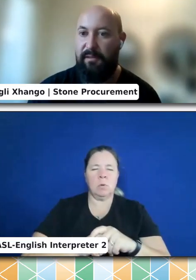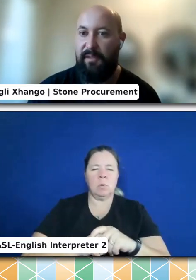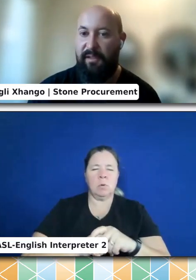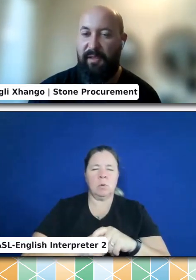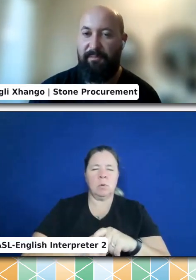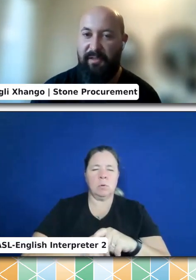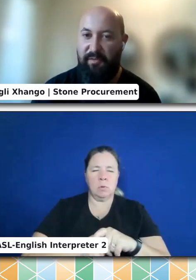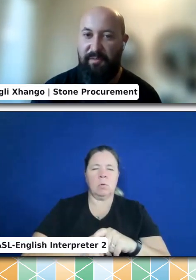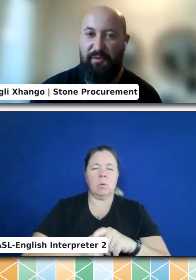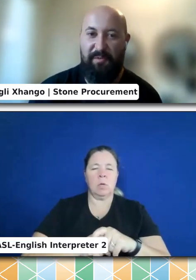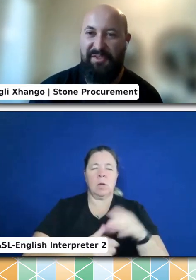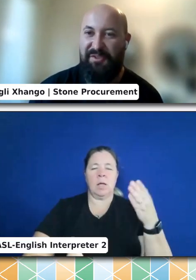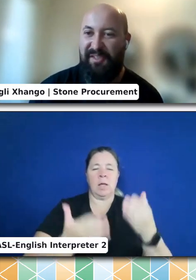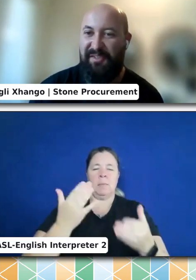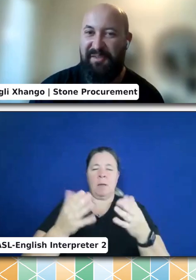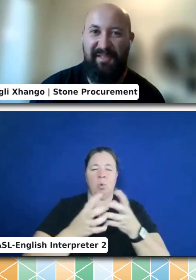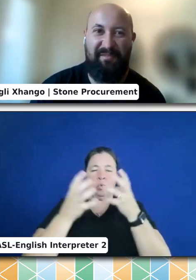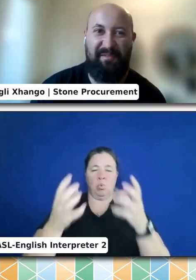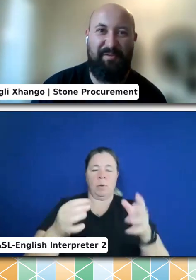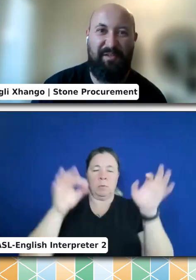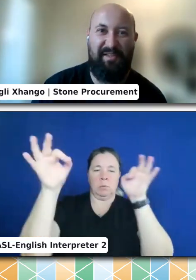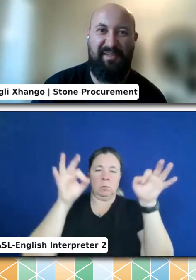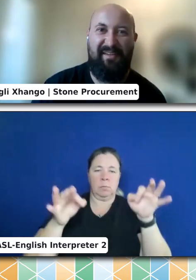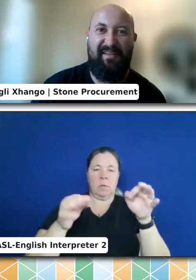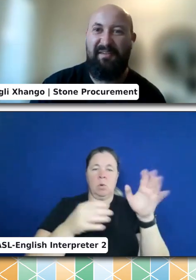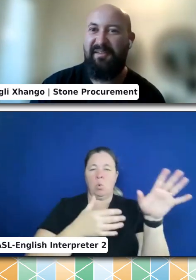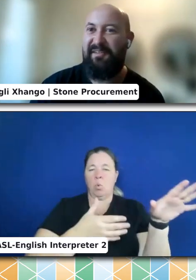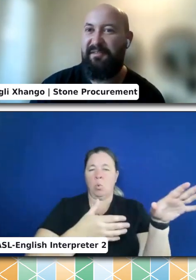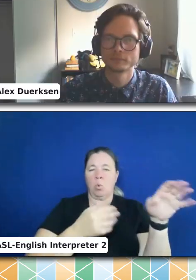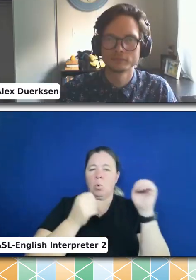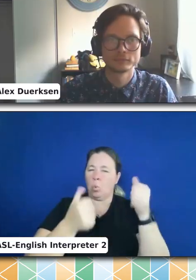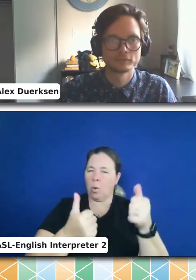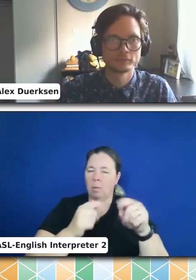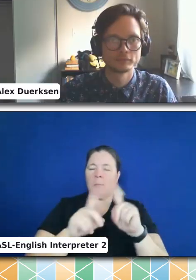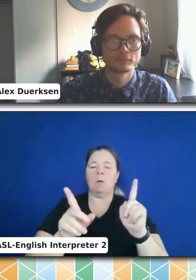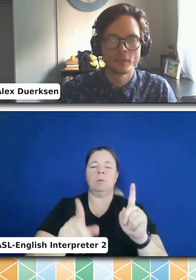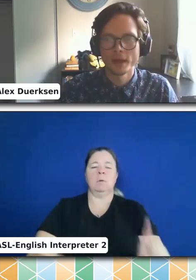It might be a little bit too much to try to explain it very quickly.